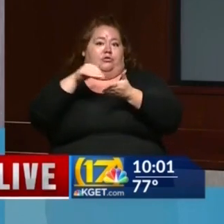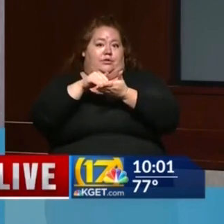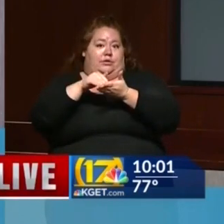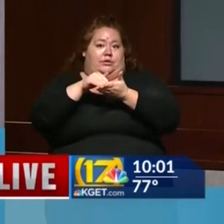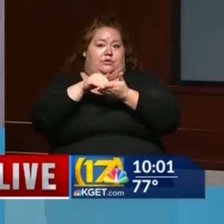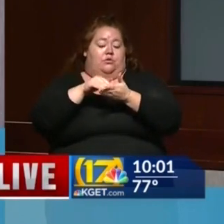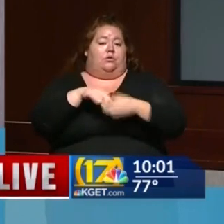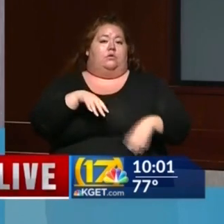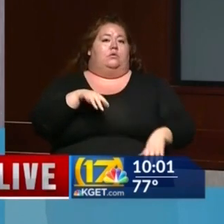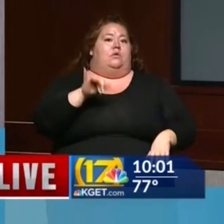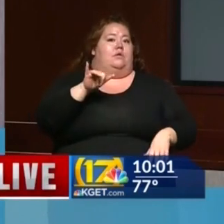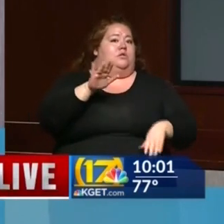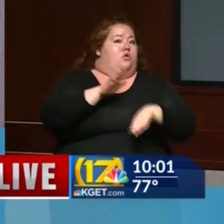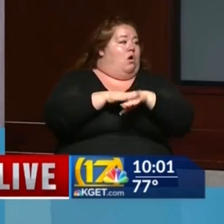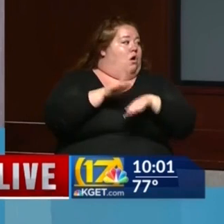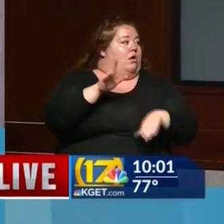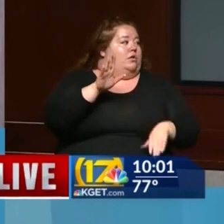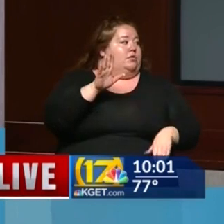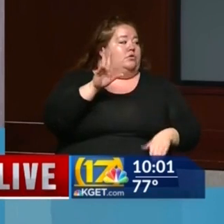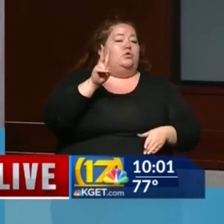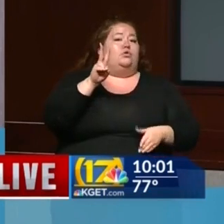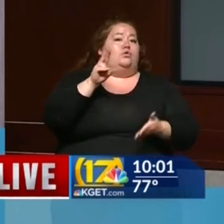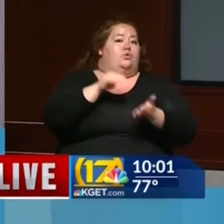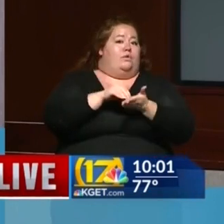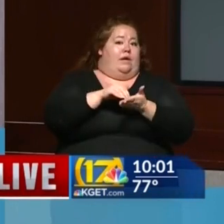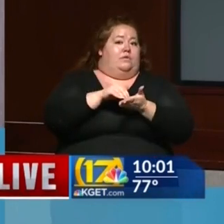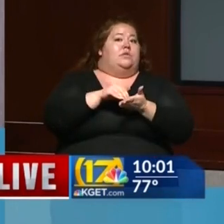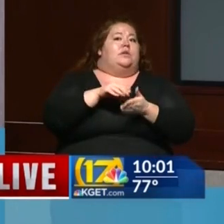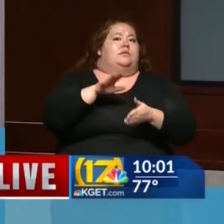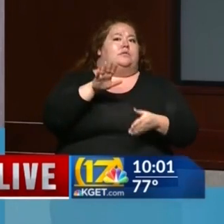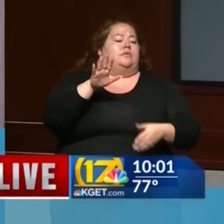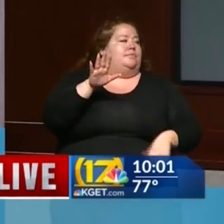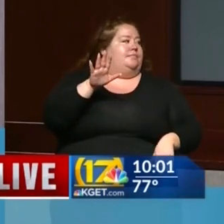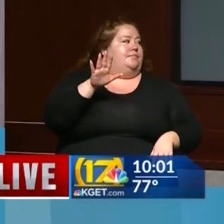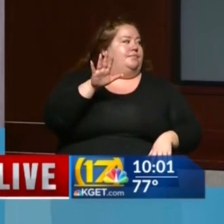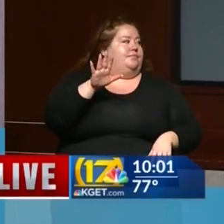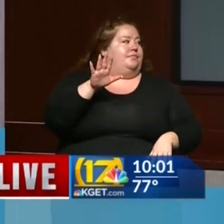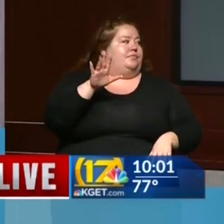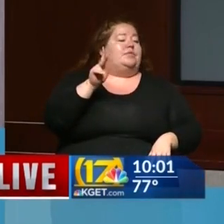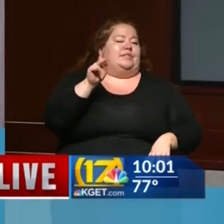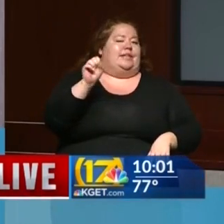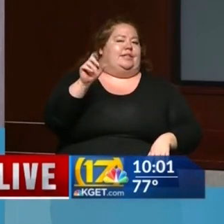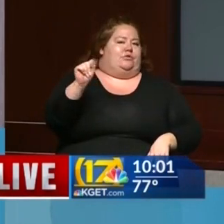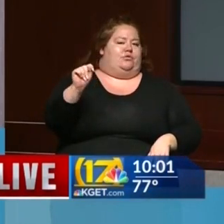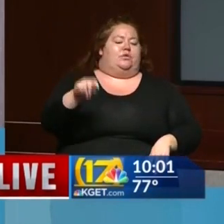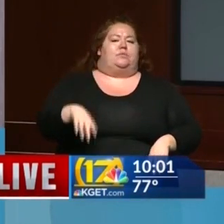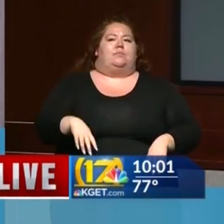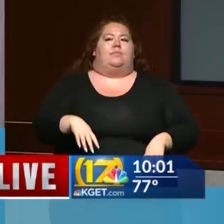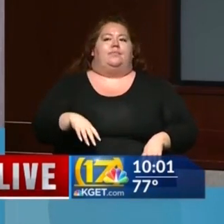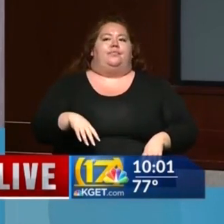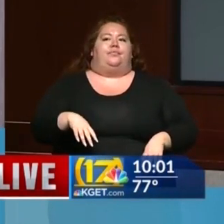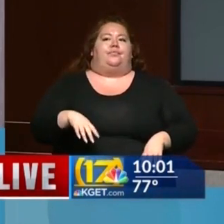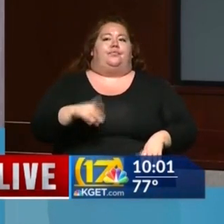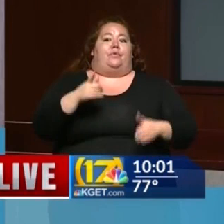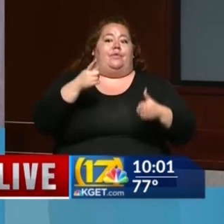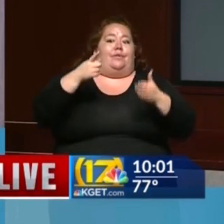IT WILL BE AT THE LARRY E REITER, EDUCATION CENTER AT 2,000 K STREET WHICH IS OCTOBER 5TH NEXT MONDAY, AND THE